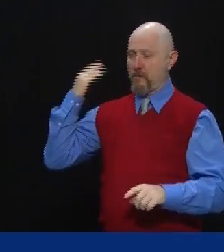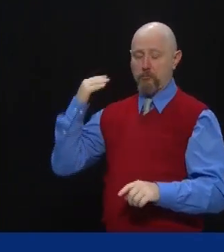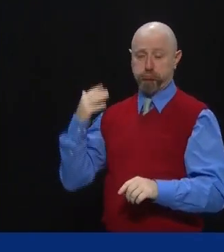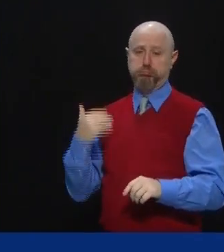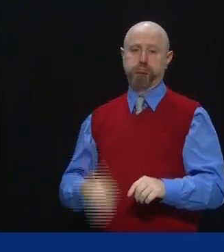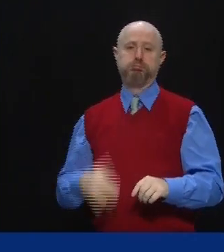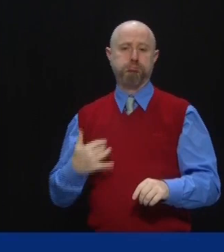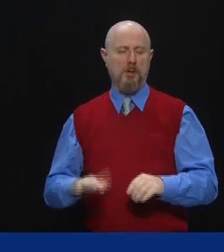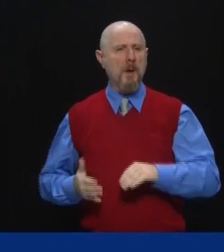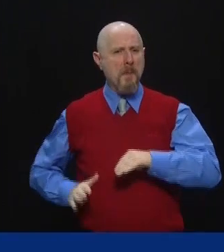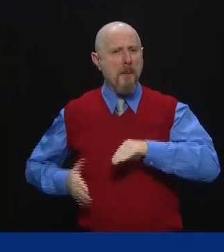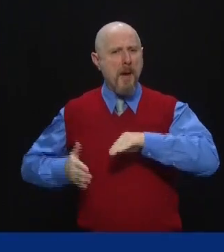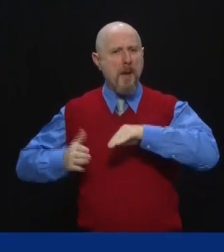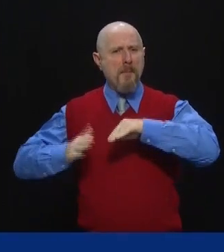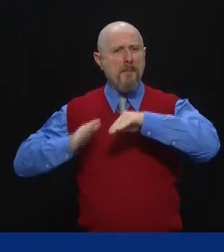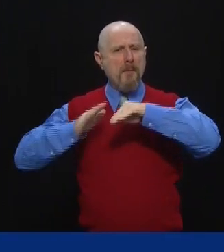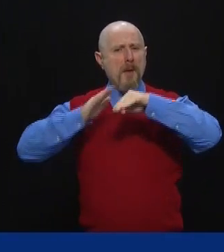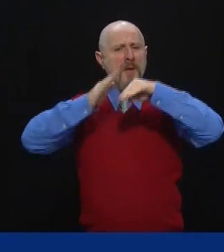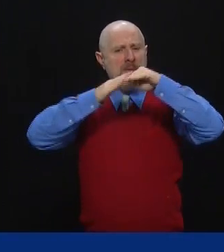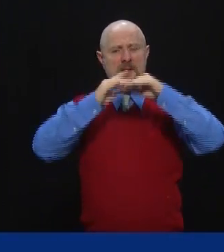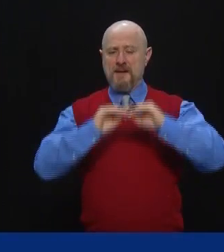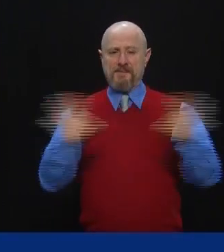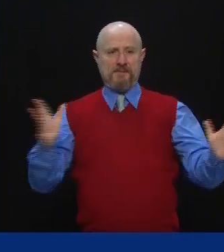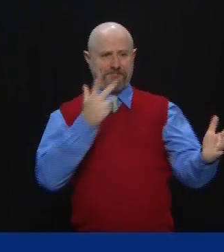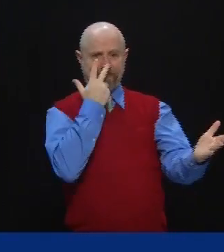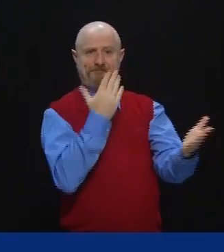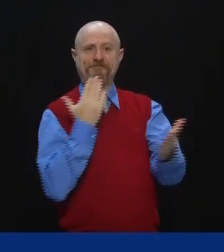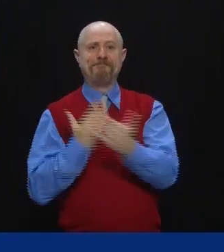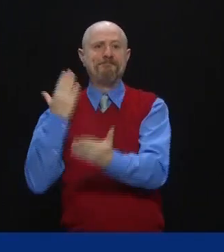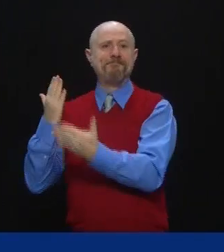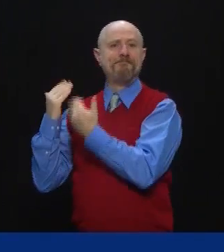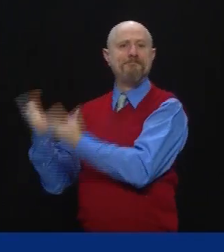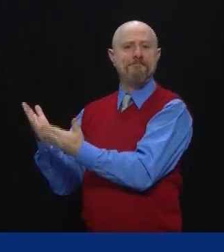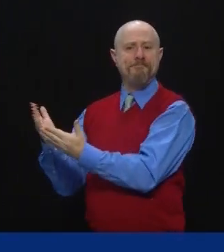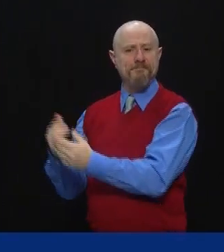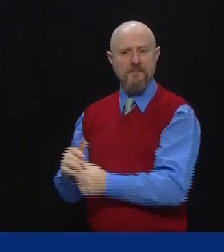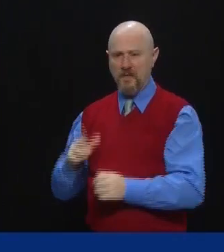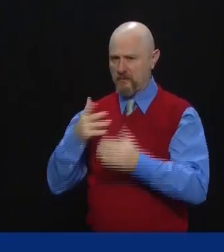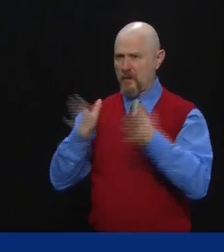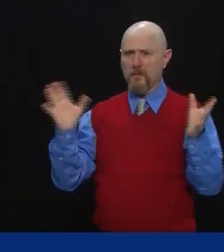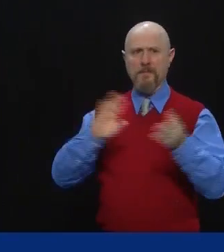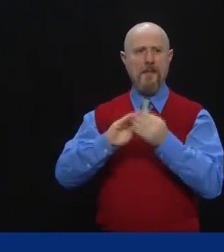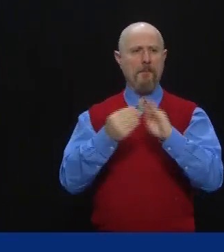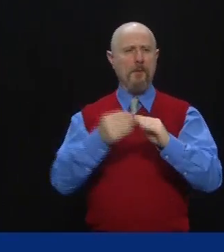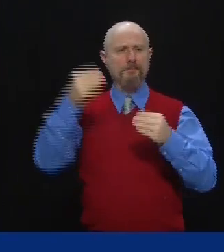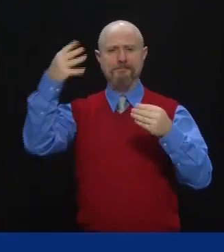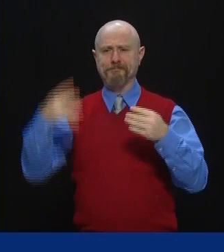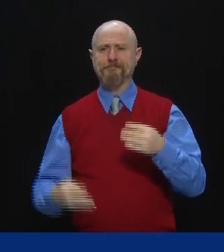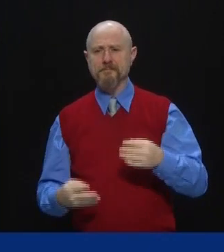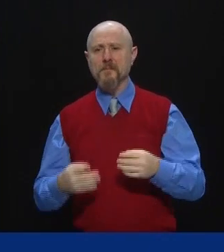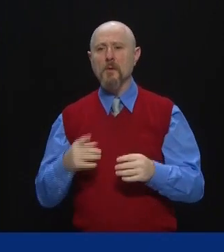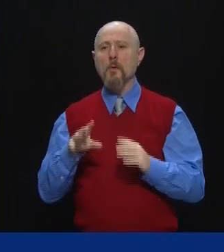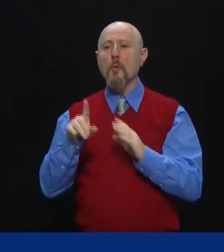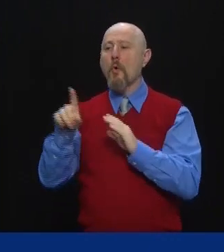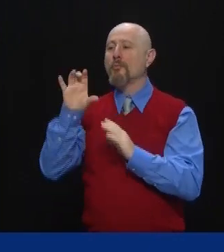LOOK AT DATA. NOT A WAVE LIKE THOSE OF THE PAST. TALK ABOUT THIS. CASES DO CONTINUE TO RISE.